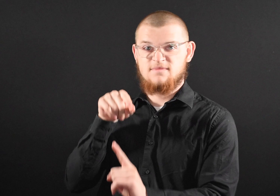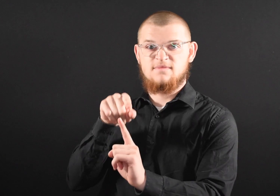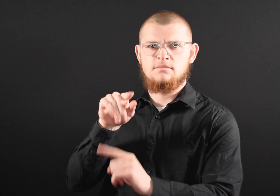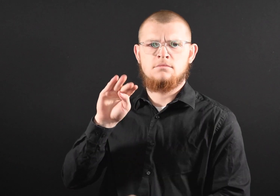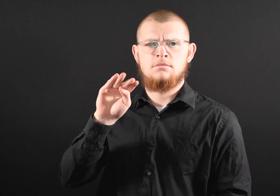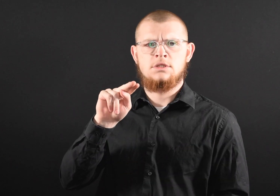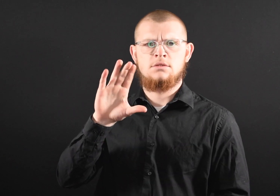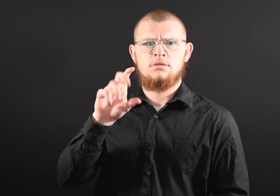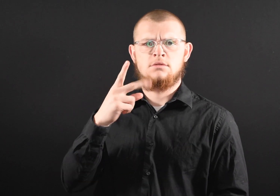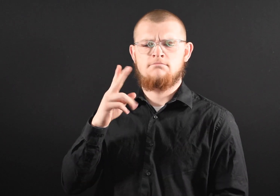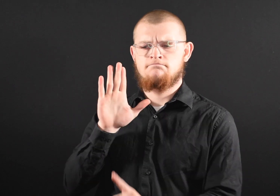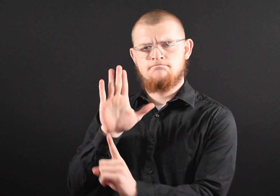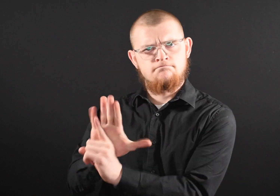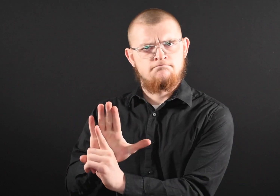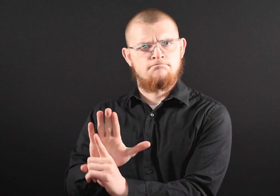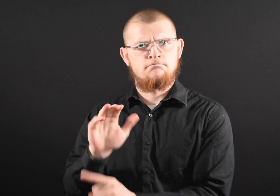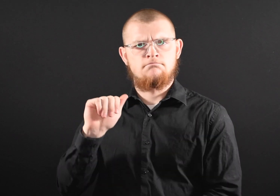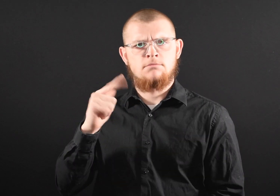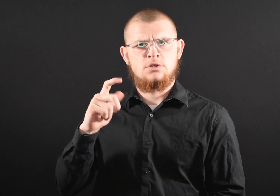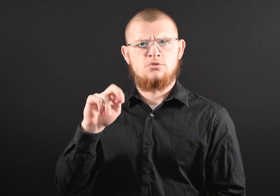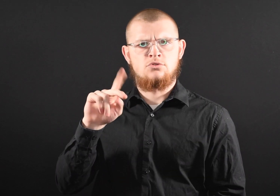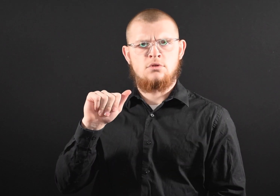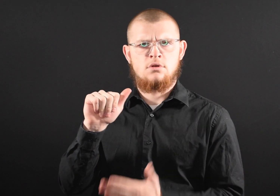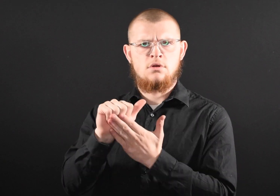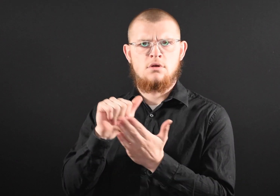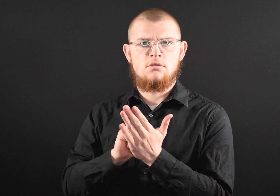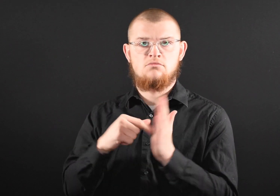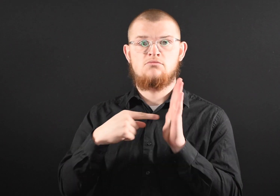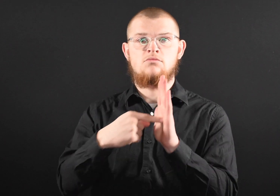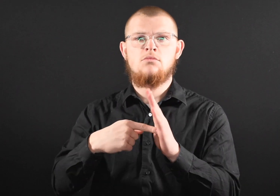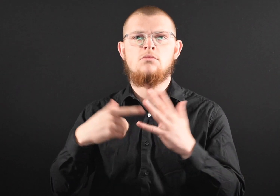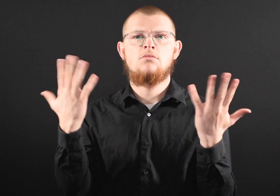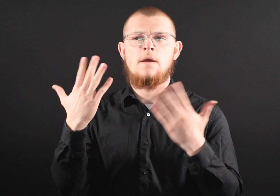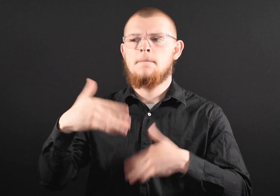This is MNCDHH’s official agenda and will show